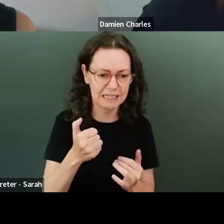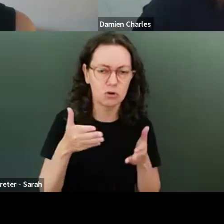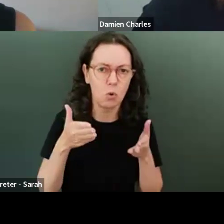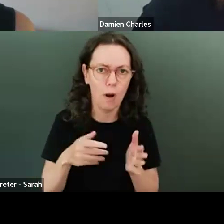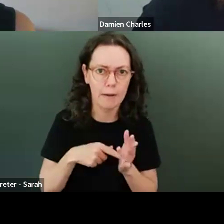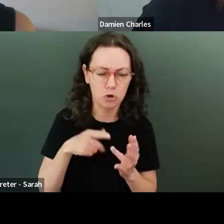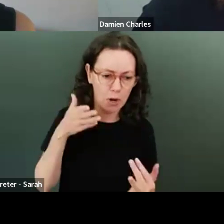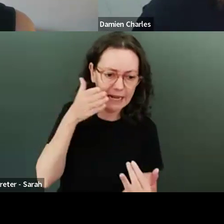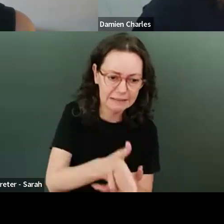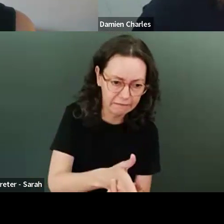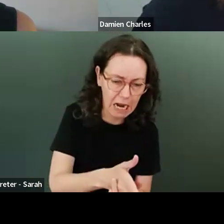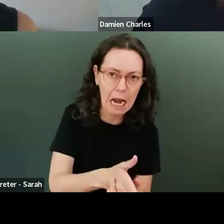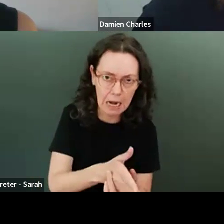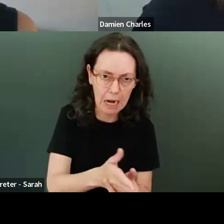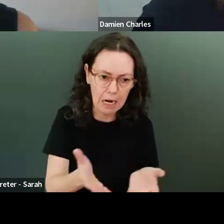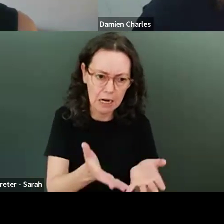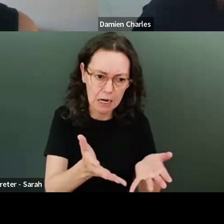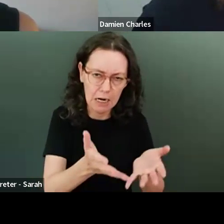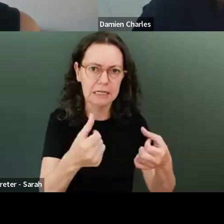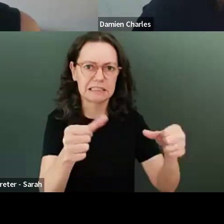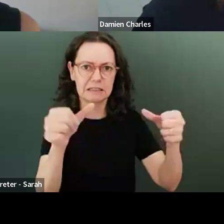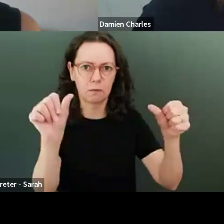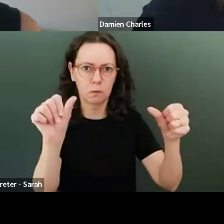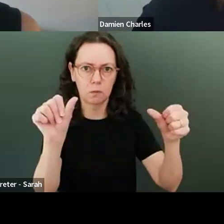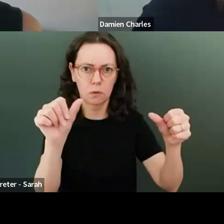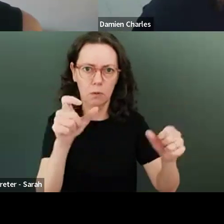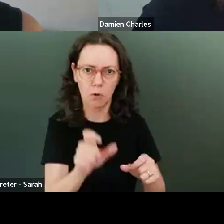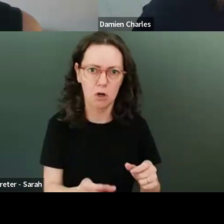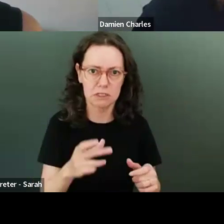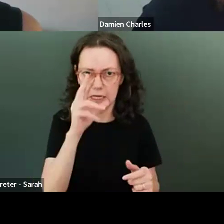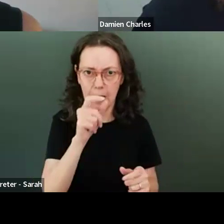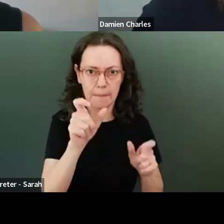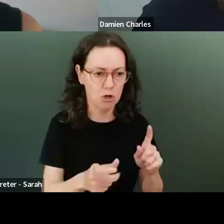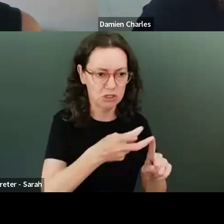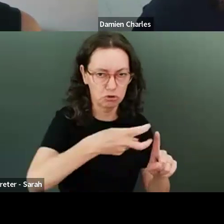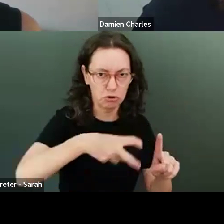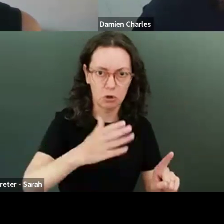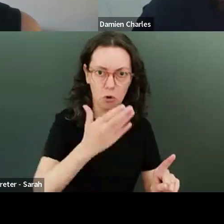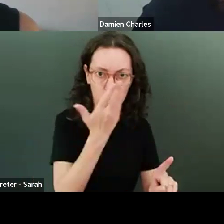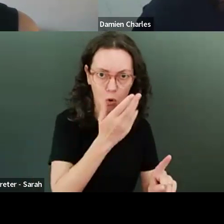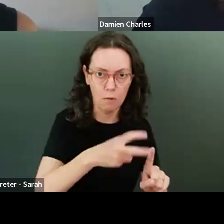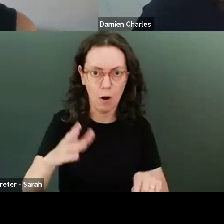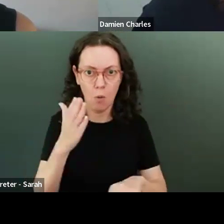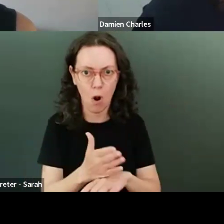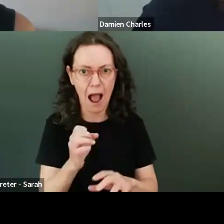increases the likelihood of a successful transition between school and work